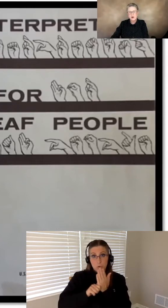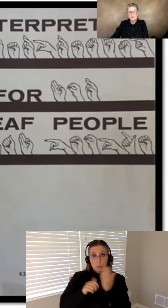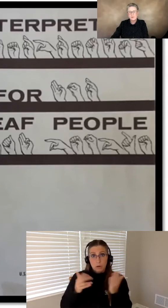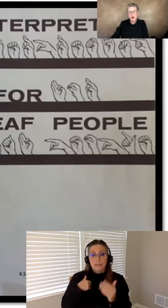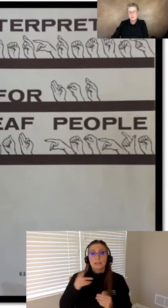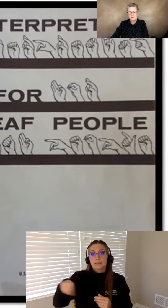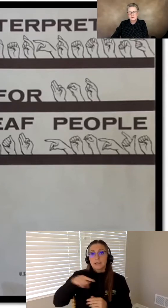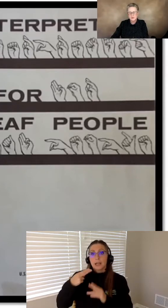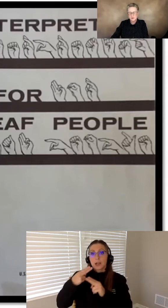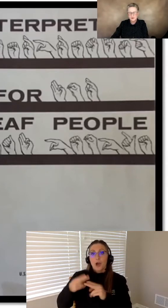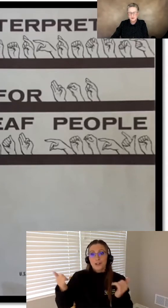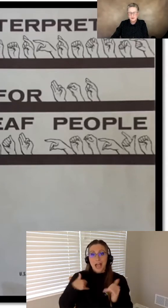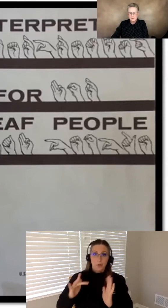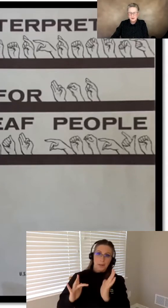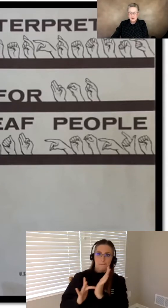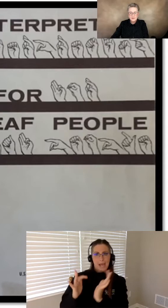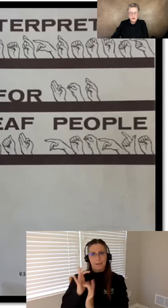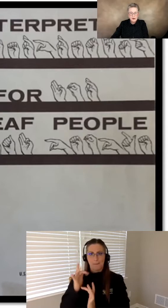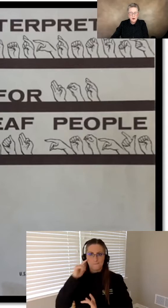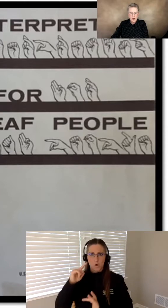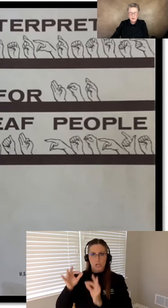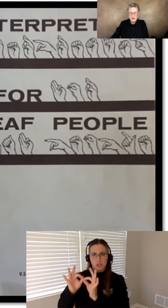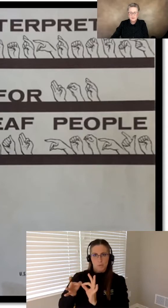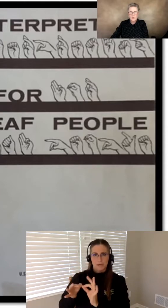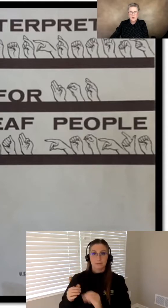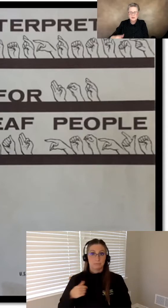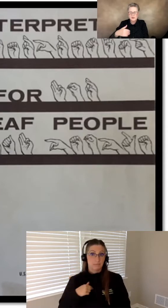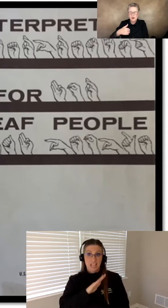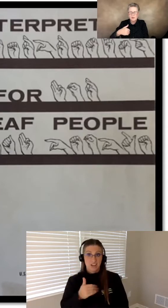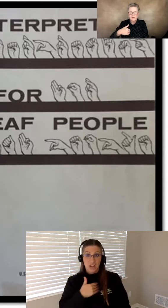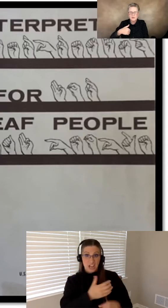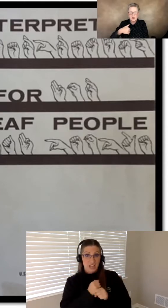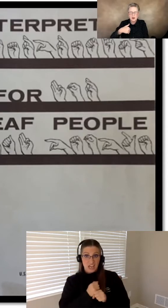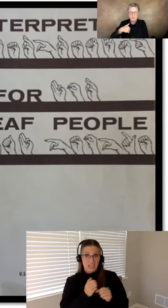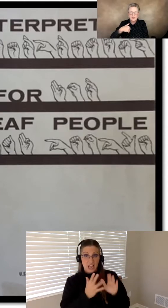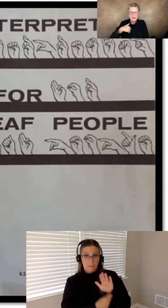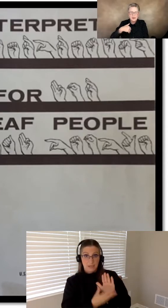the Bible of Interpreting, I never had a copy and there wasn't a copy at the time